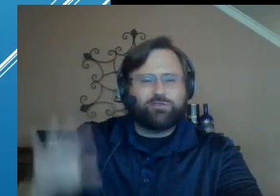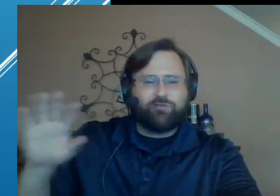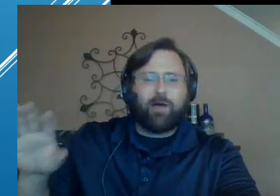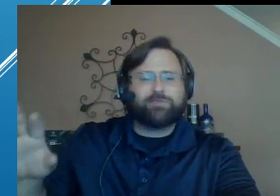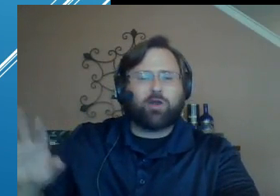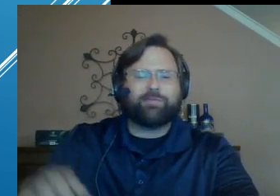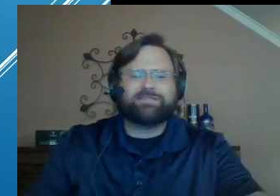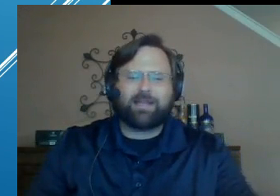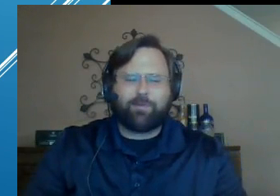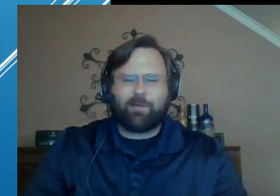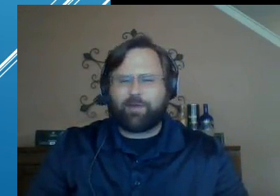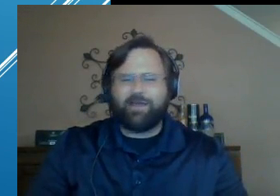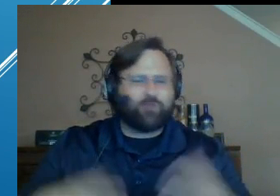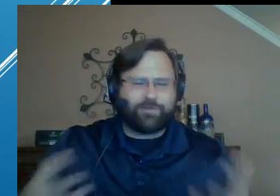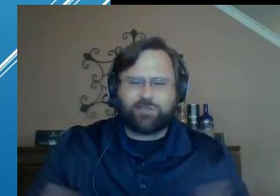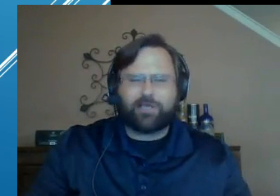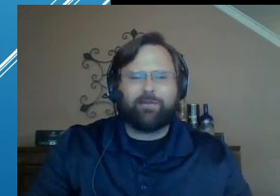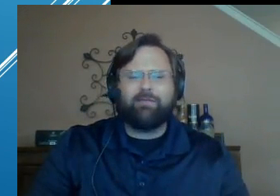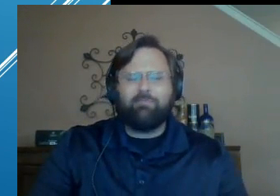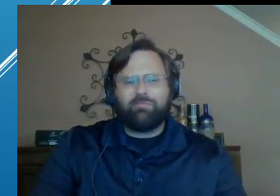so if Bob's already been set up on my right already been talking about him